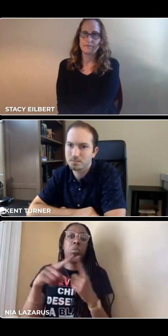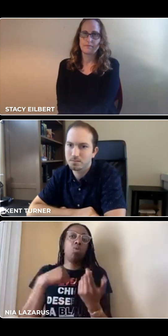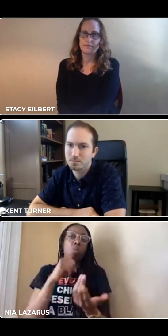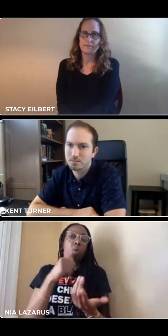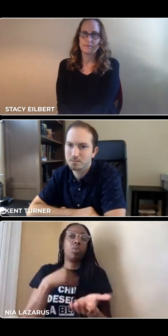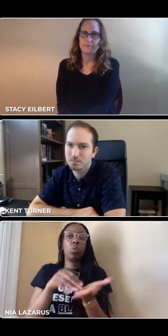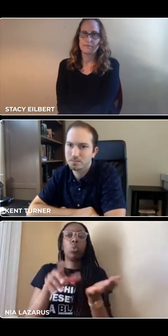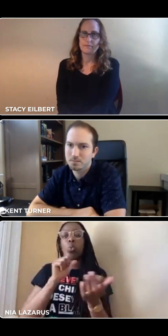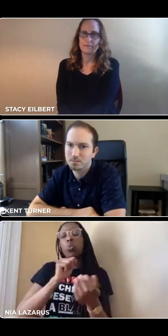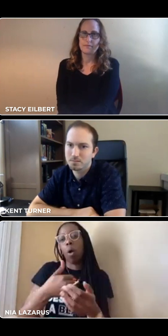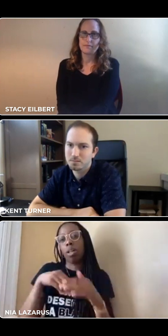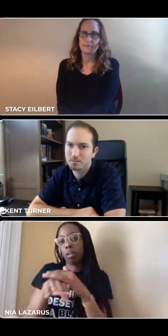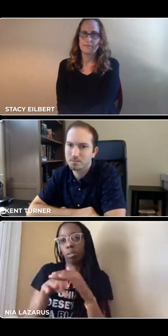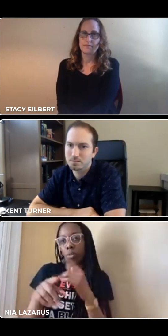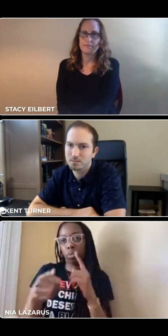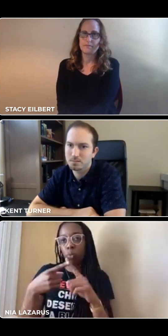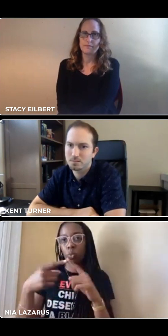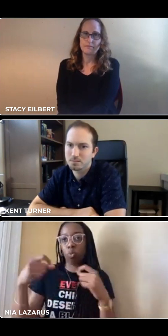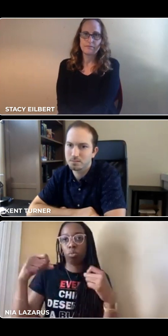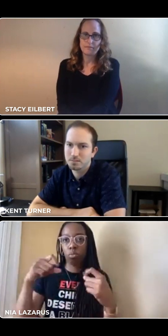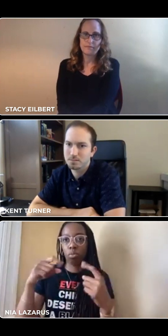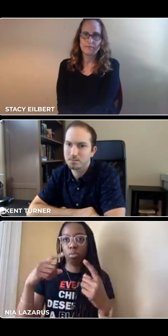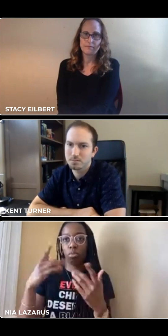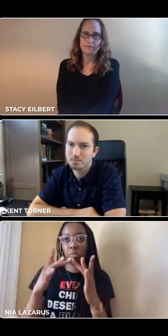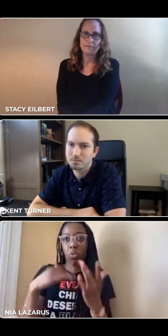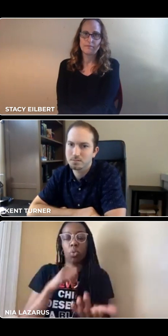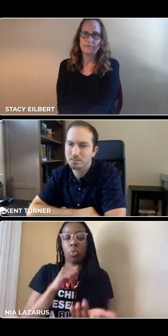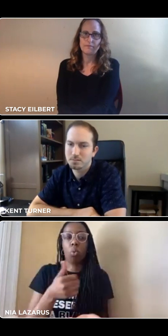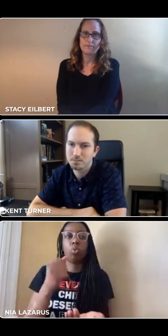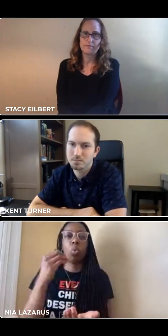conversation. And that's one thing I can do.